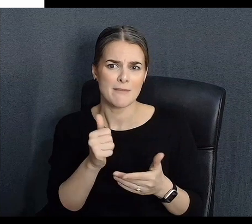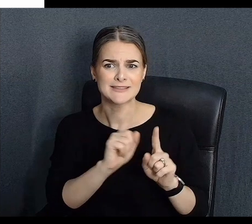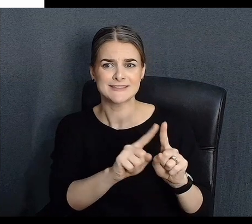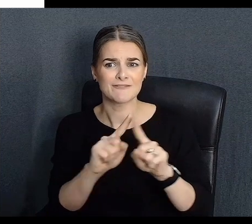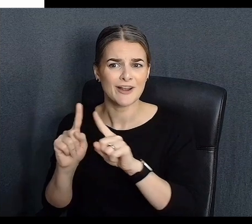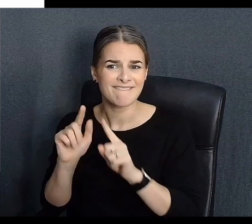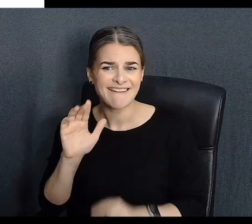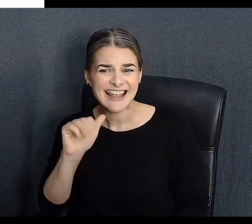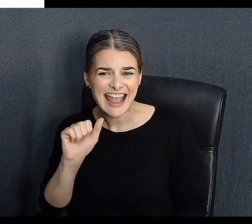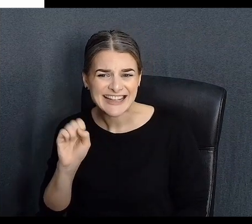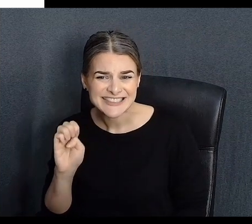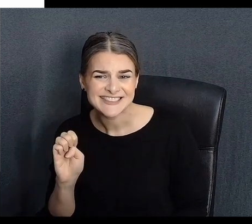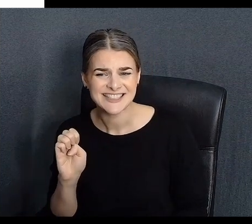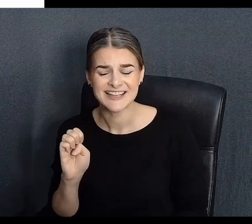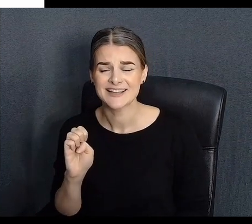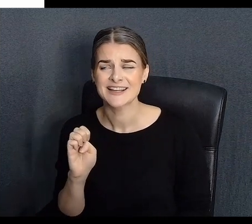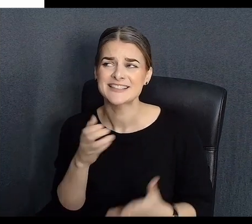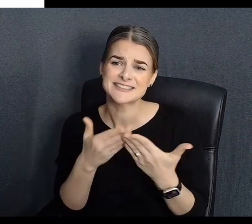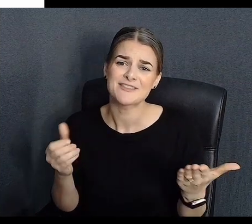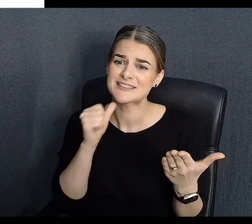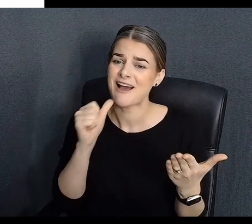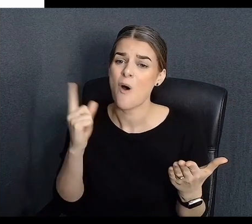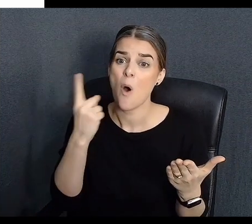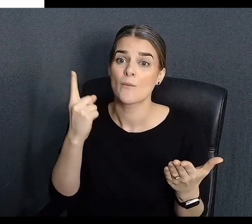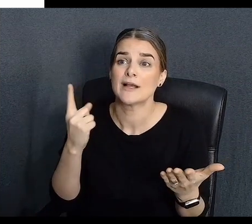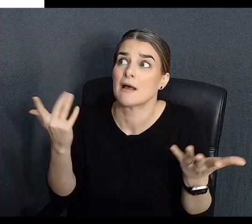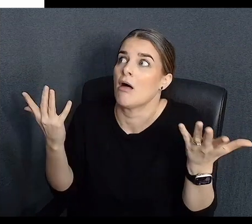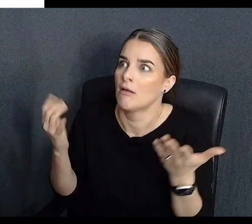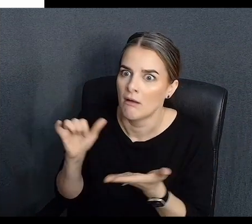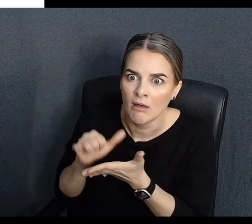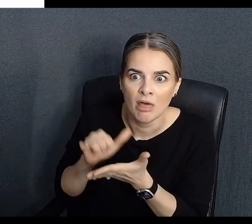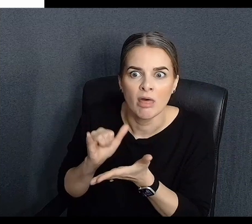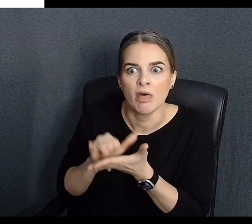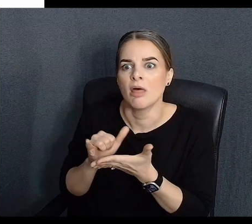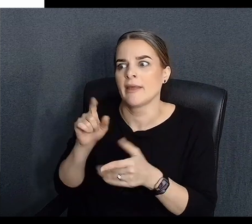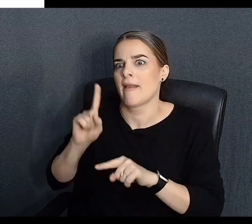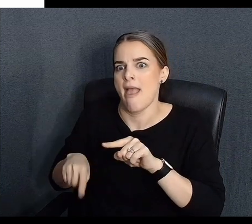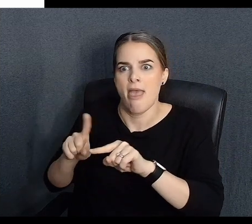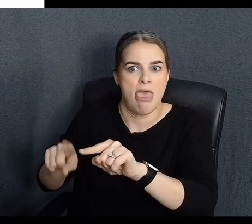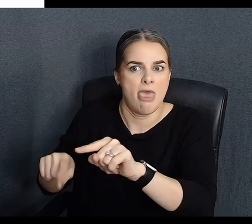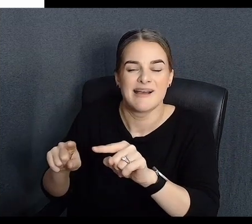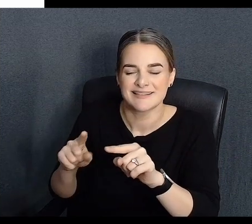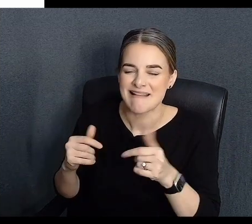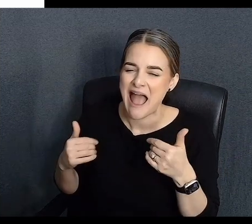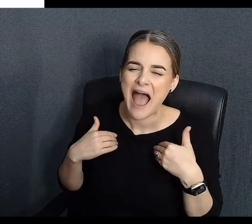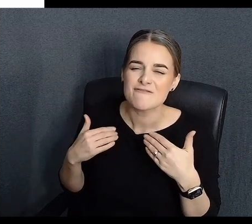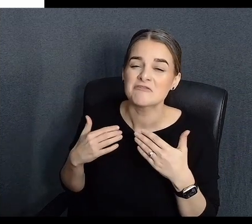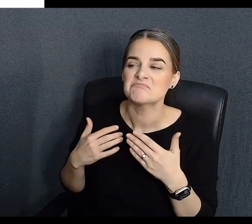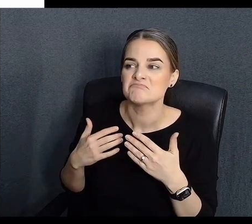So stuff's not necessarily always a deal breaker. There's always workarounds and other creative solutions,